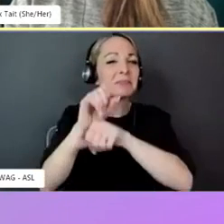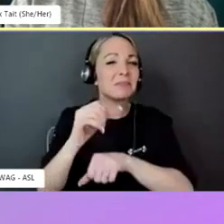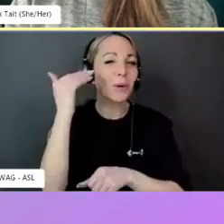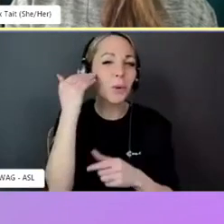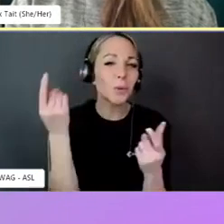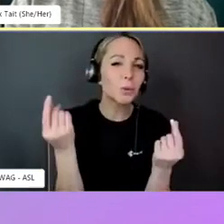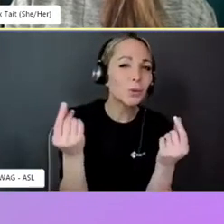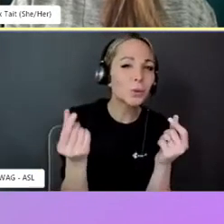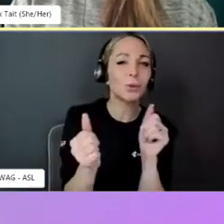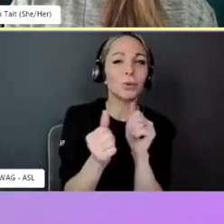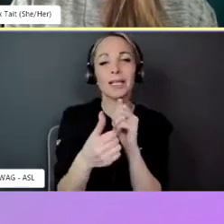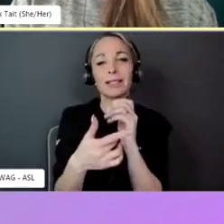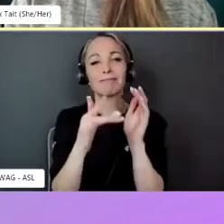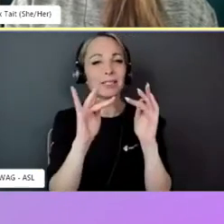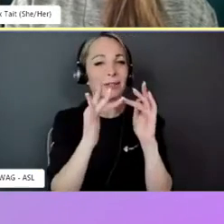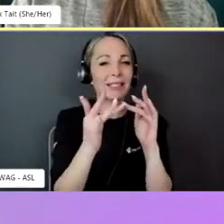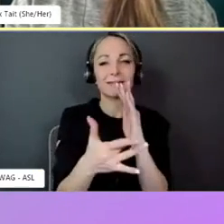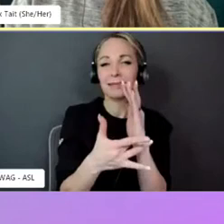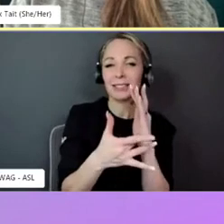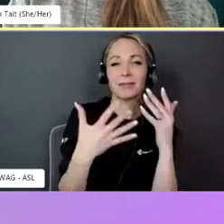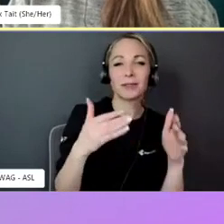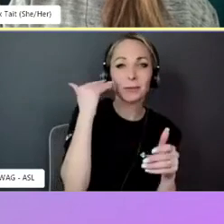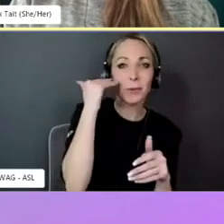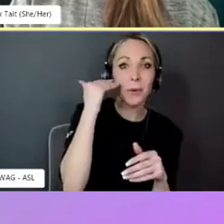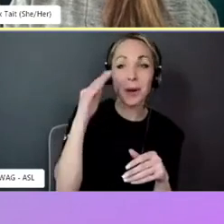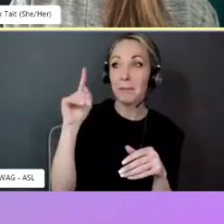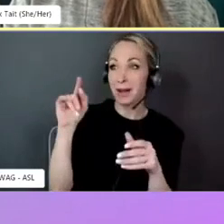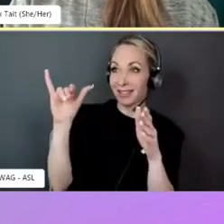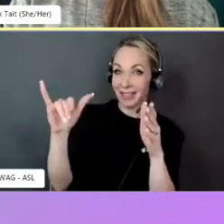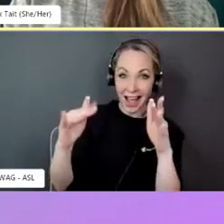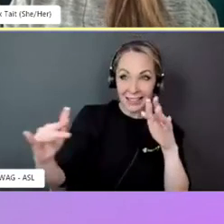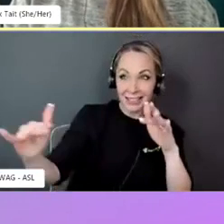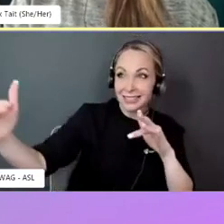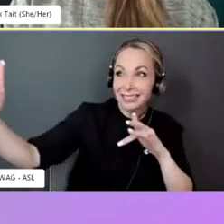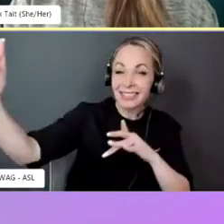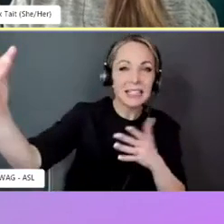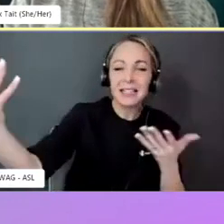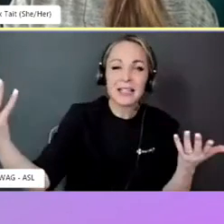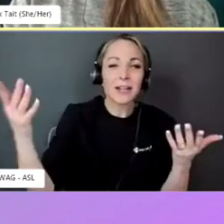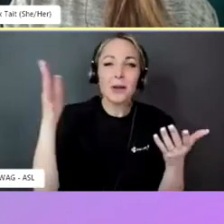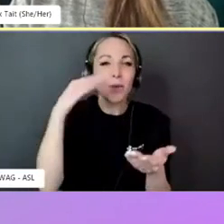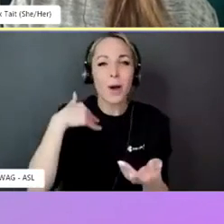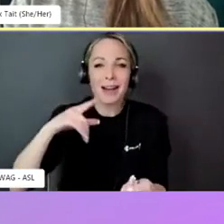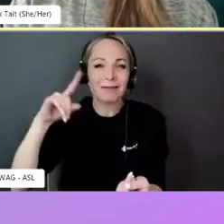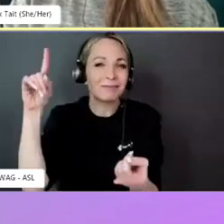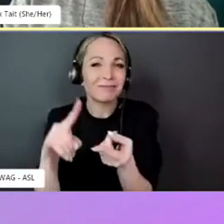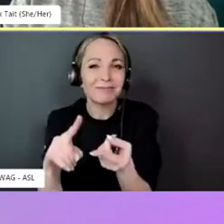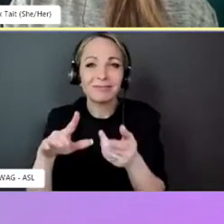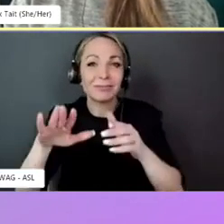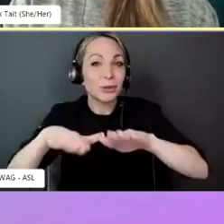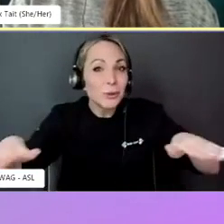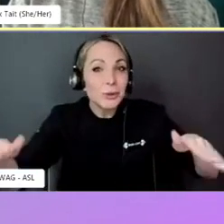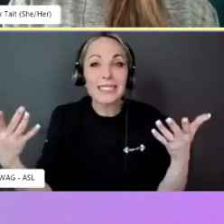We will still have accessibility needs that are not being met if we keep building things we do now. We'll have fewer adult children to help meet our